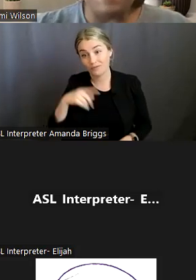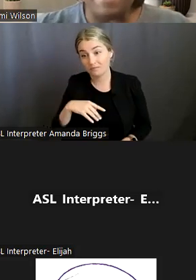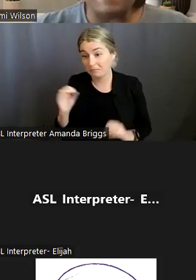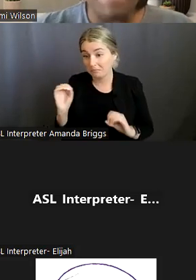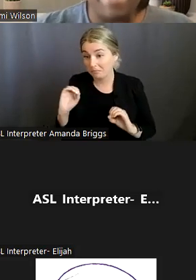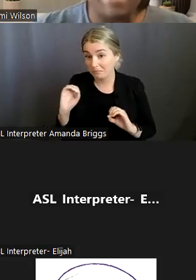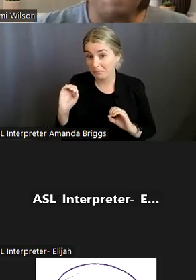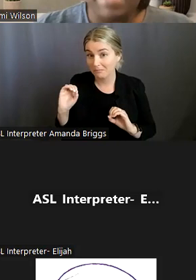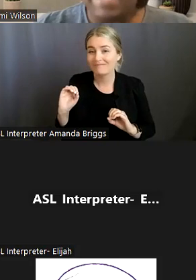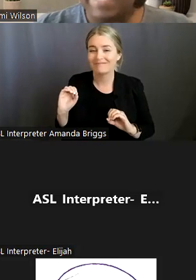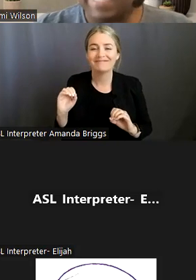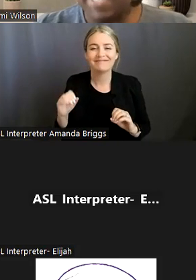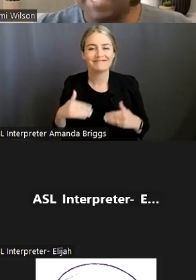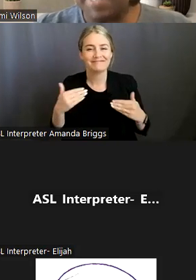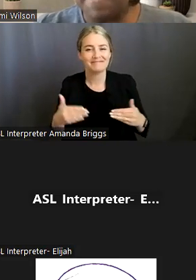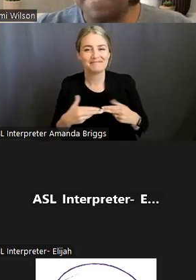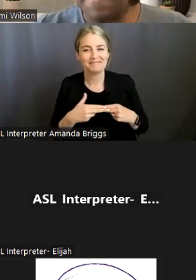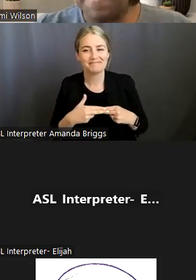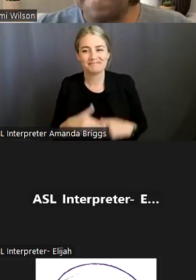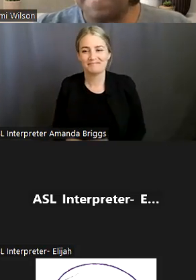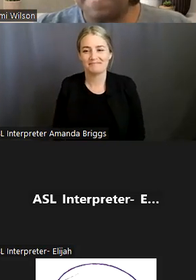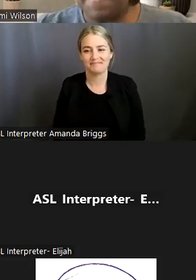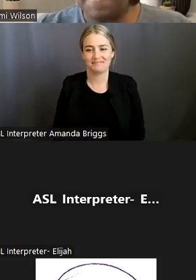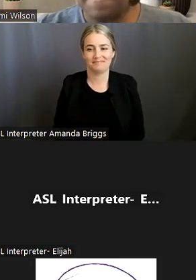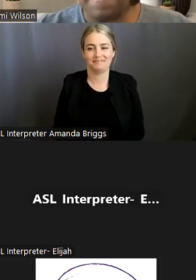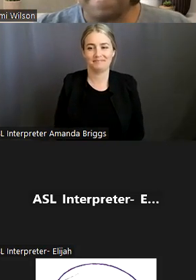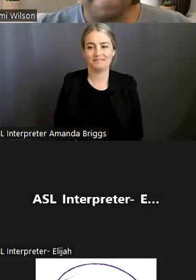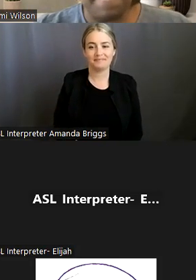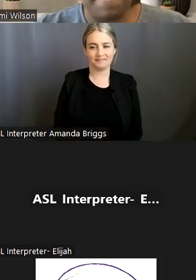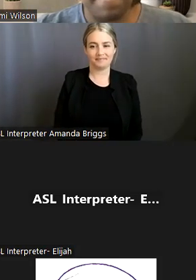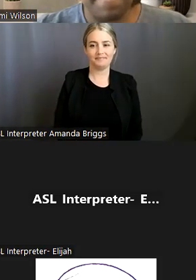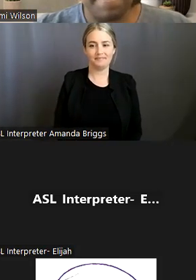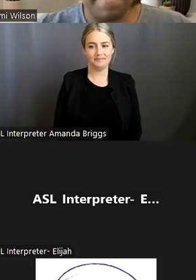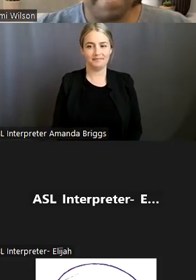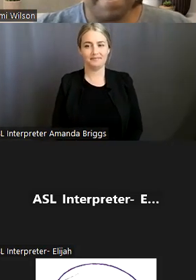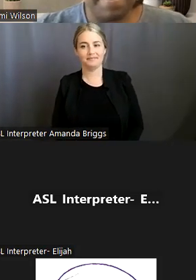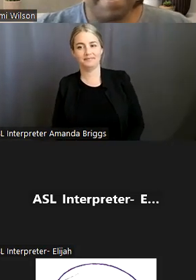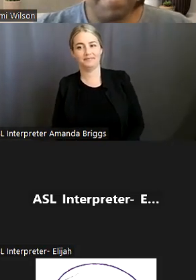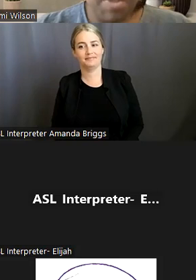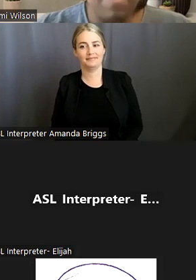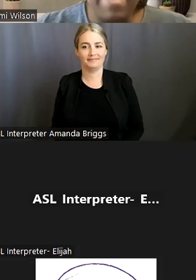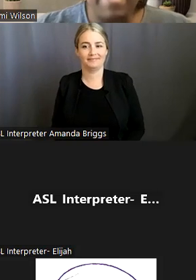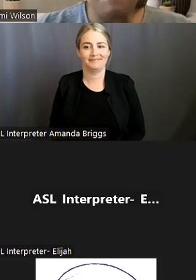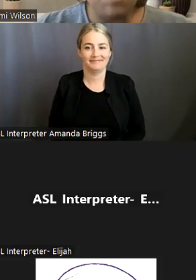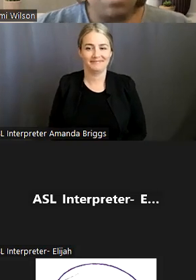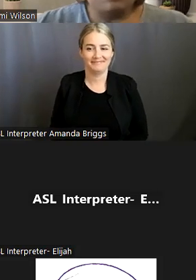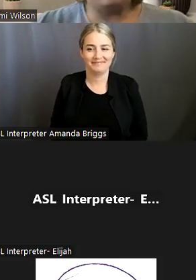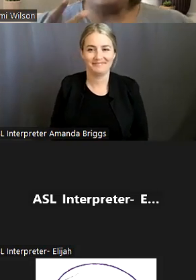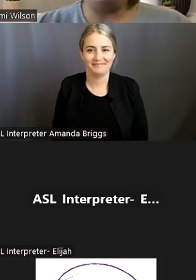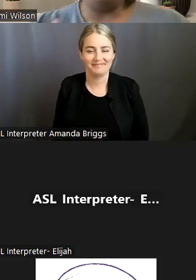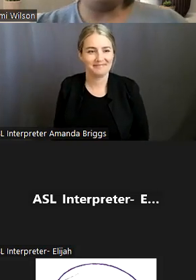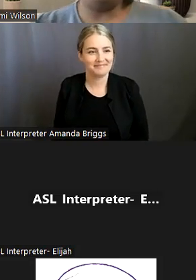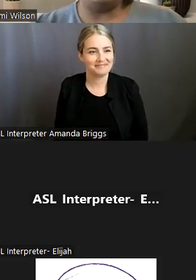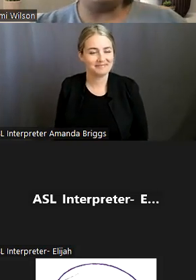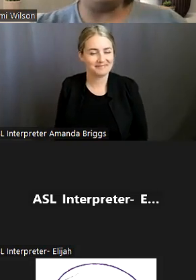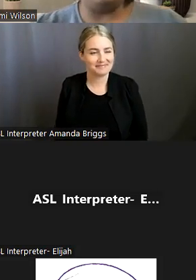the next page, please. Alright, so here we're going to actually